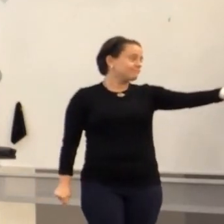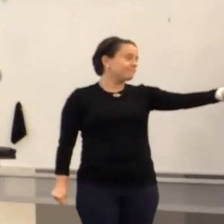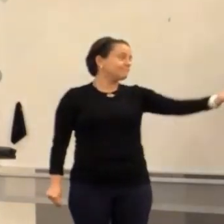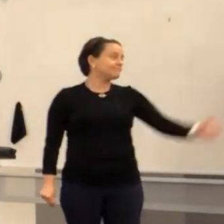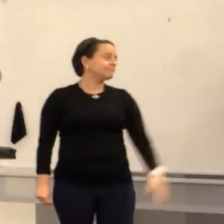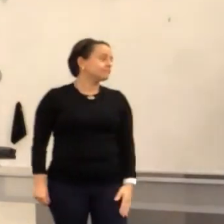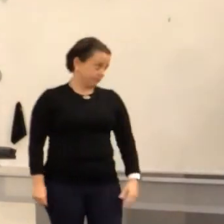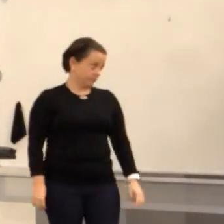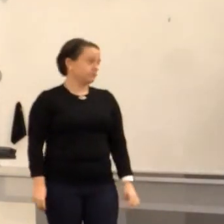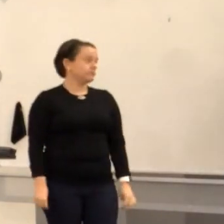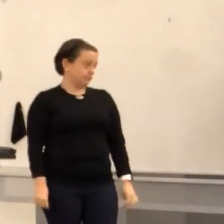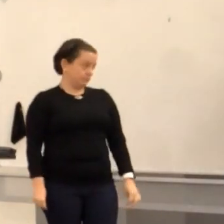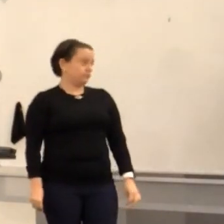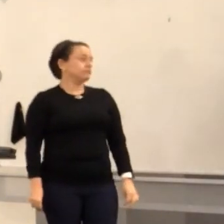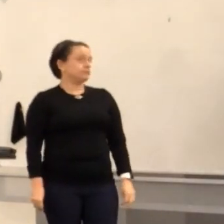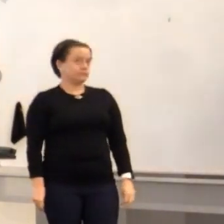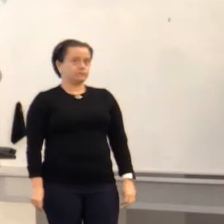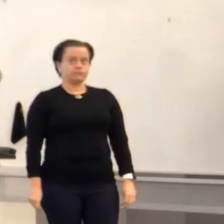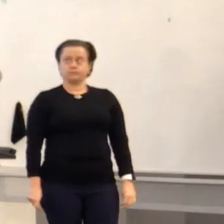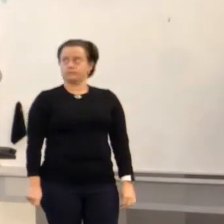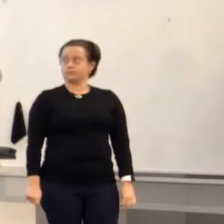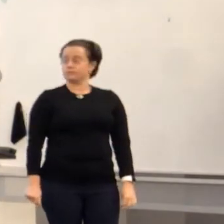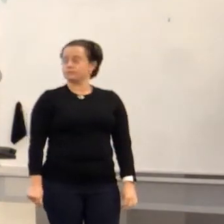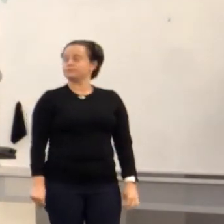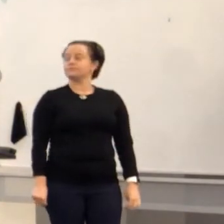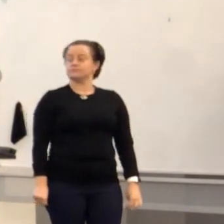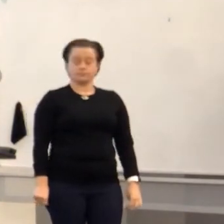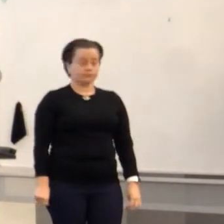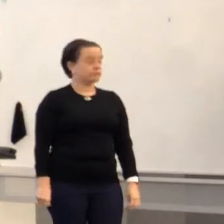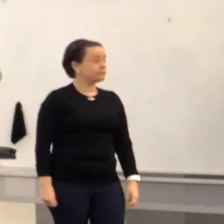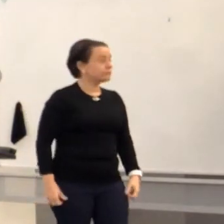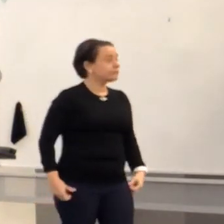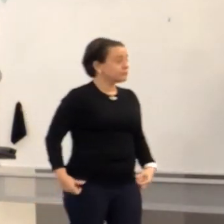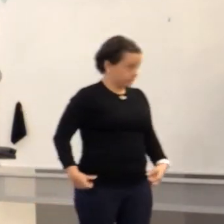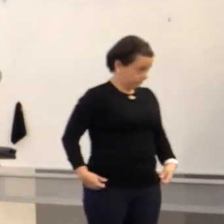[Woman] Concerns, I'm already seeing one (mumbles)